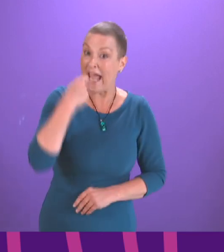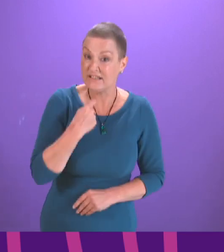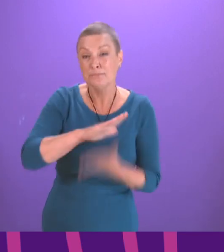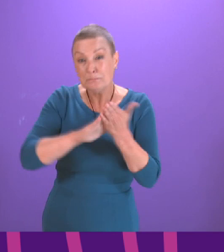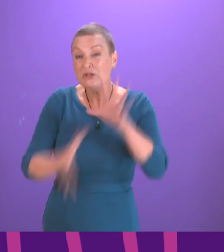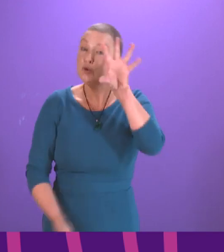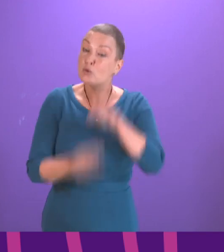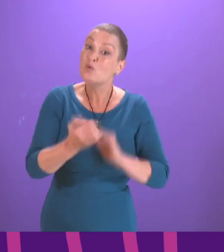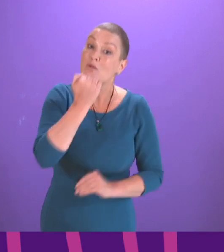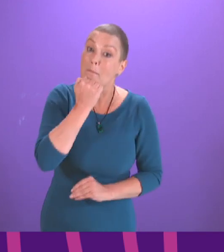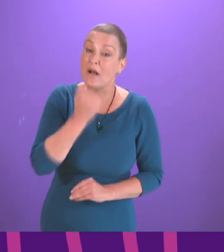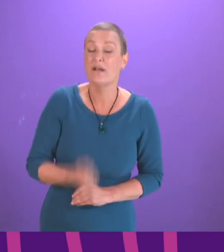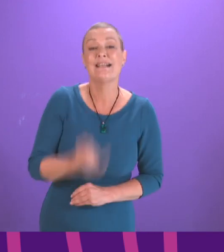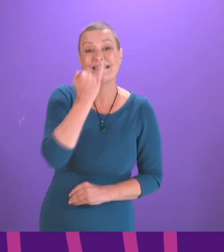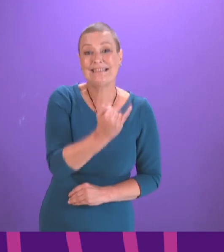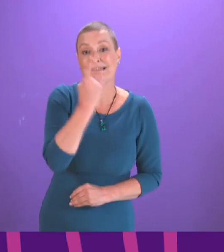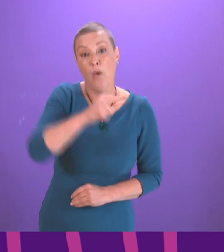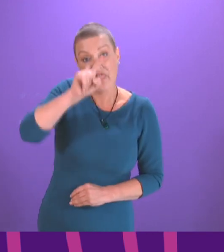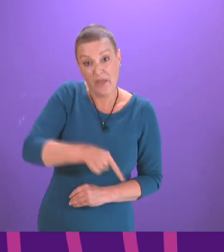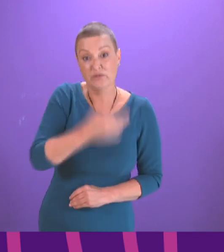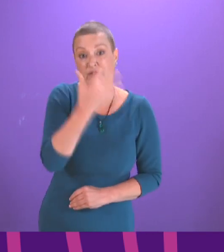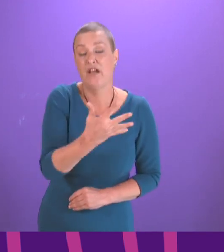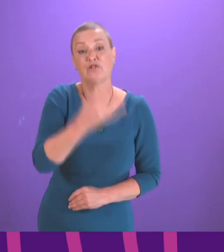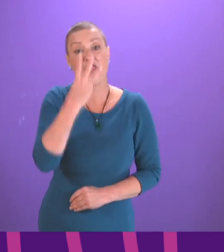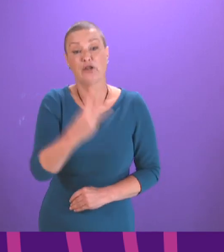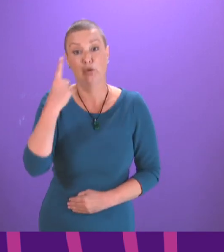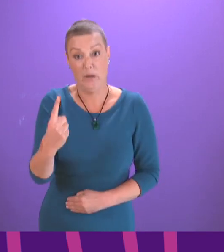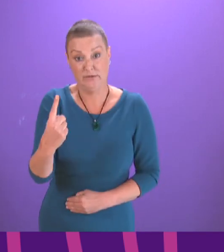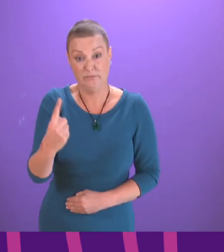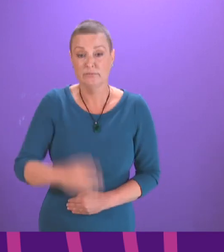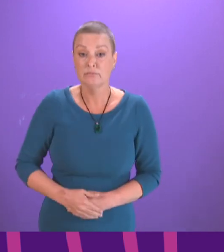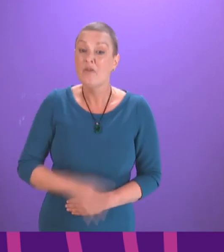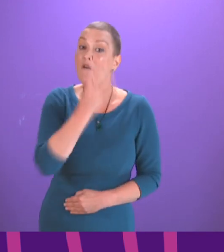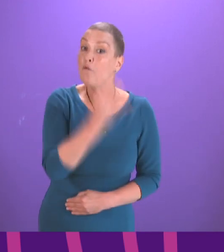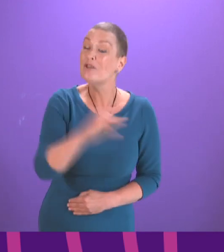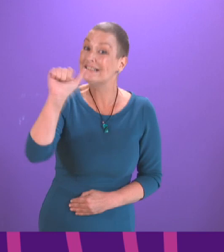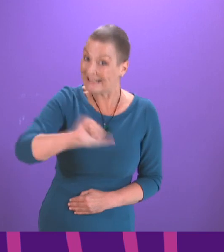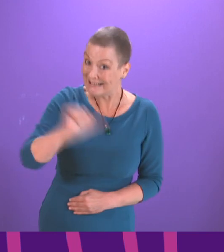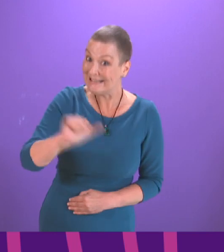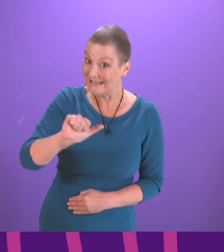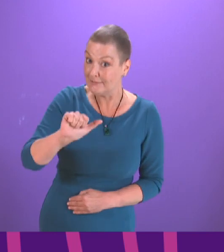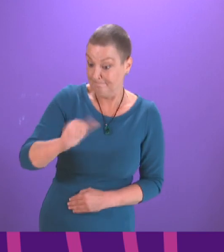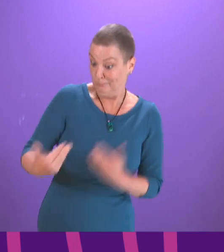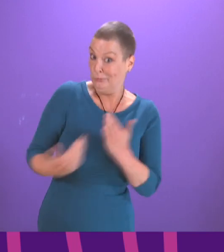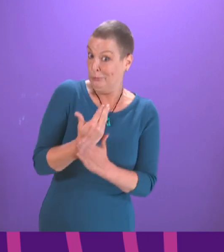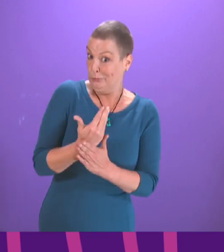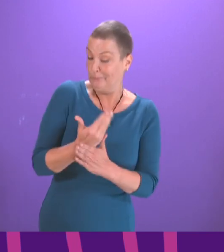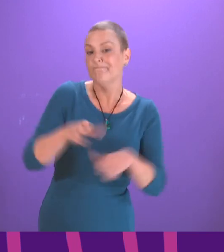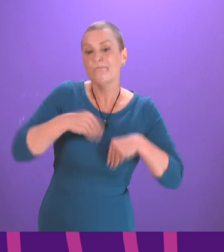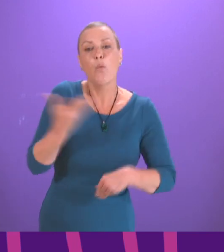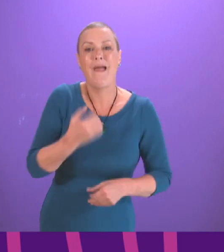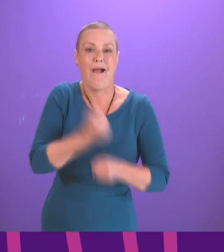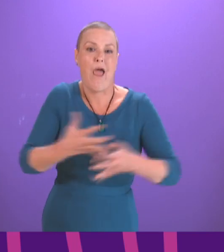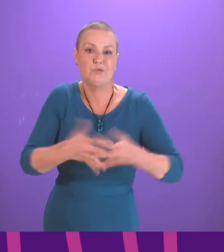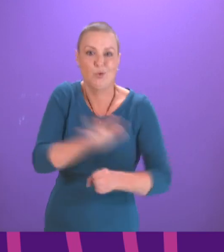total number of cases to 61,531. Of the new cases, 416 were in Greater Glasgow and Clyde,